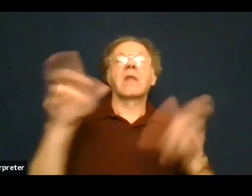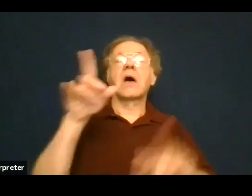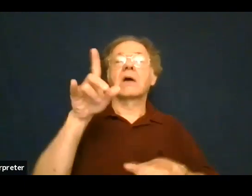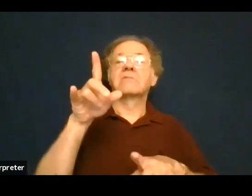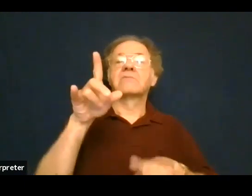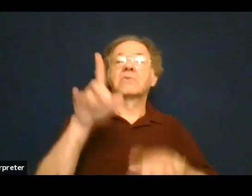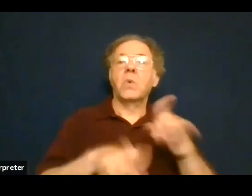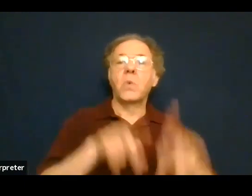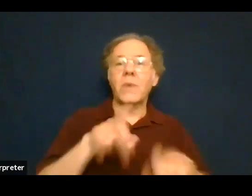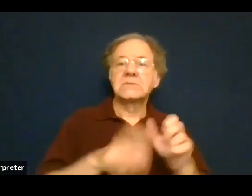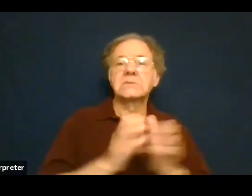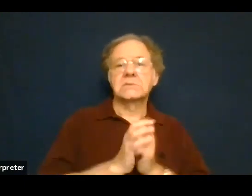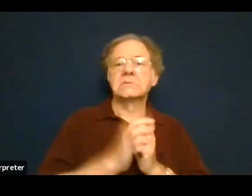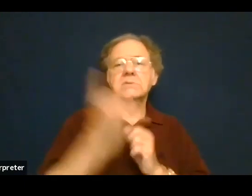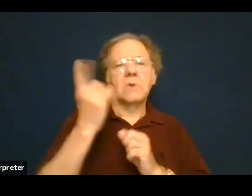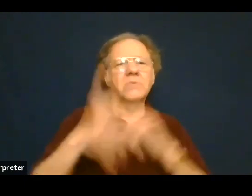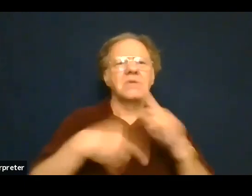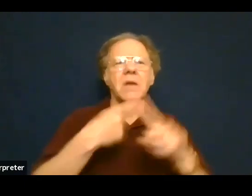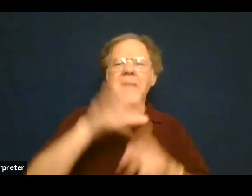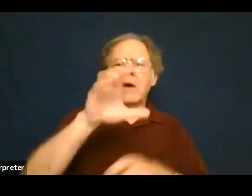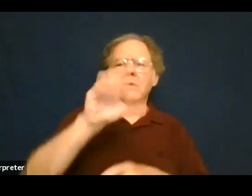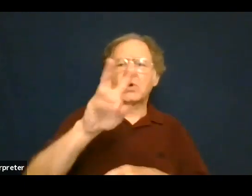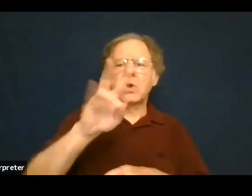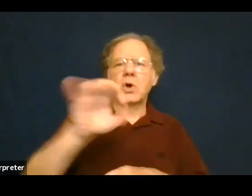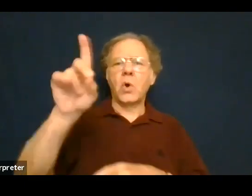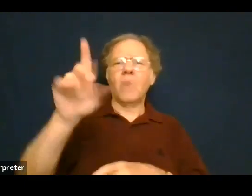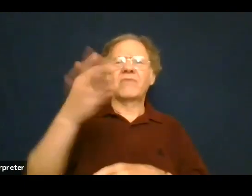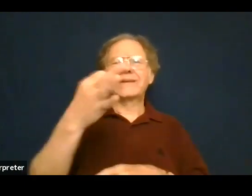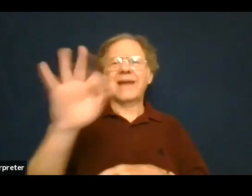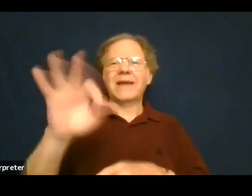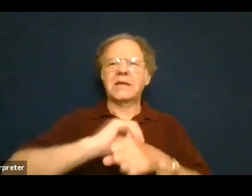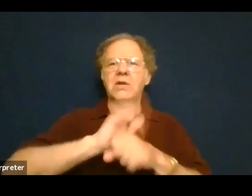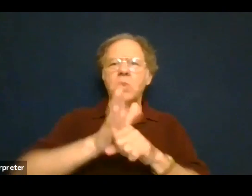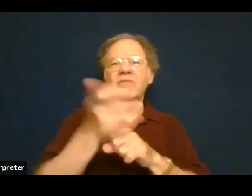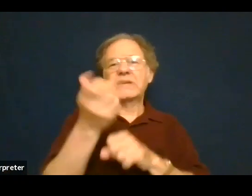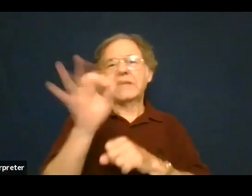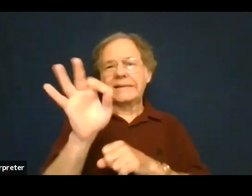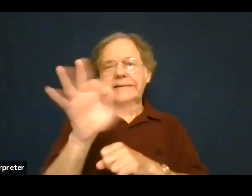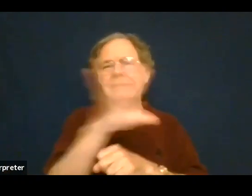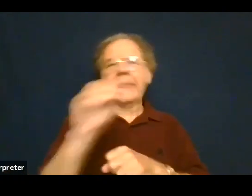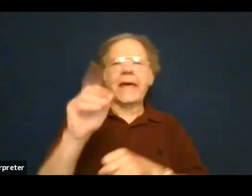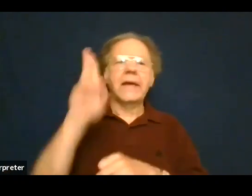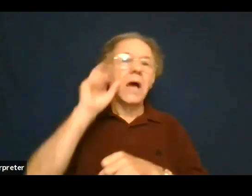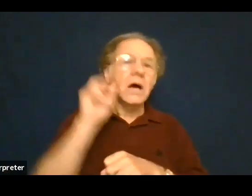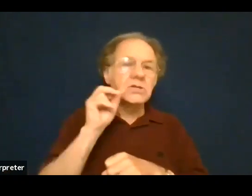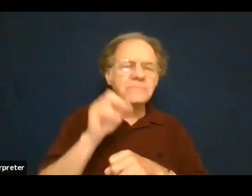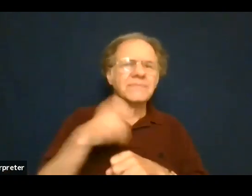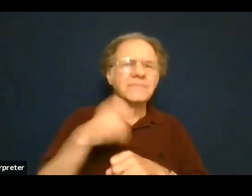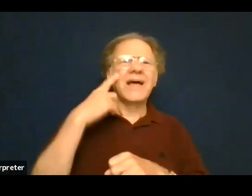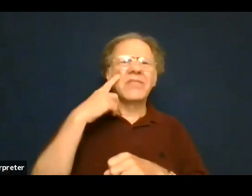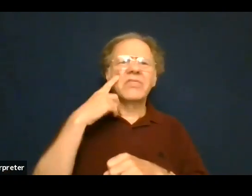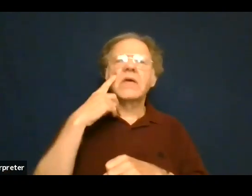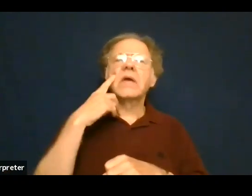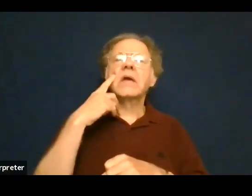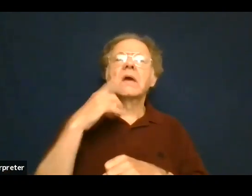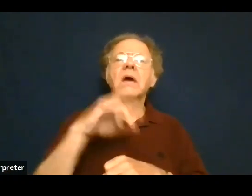about COVID-19 and Usher syndrome. And I think, Jen, you might be able to answer some of these questions.